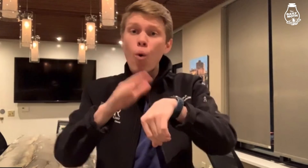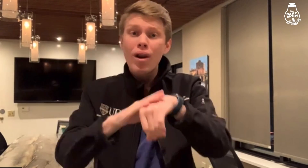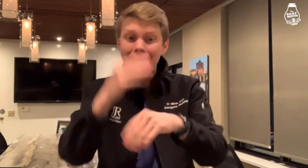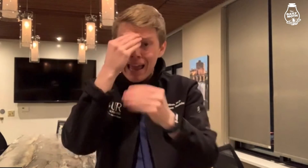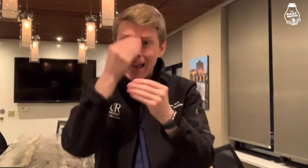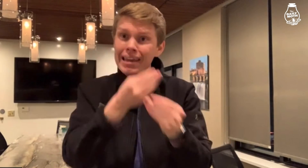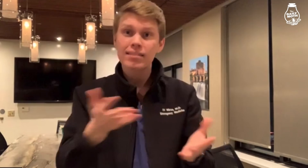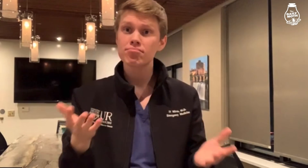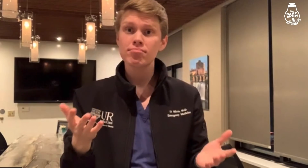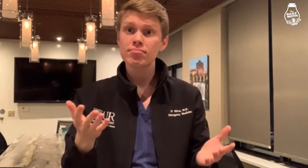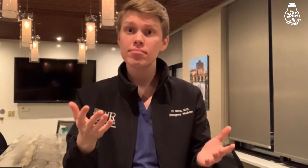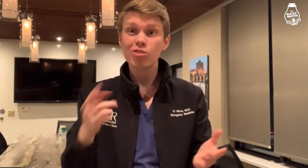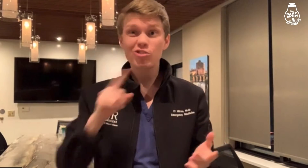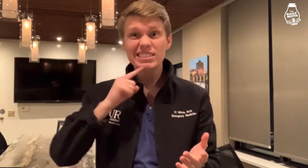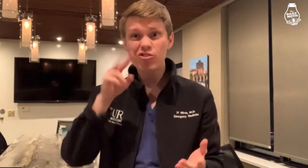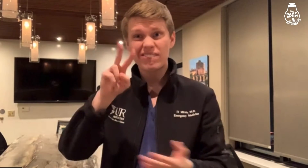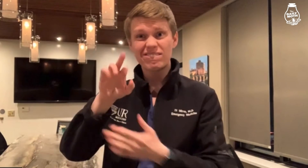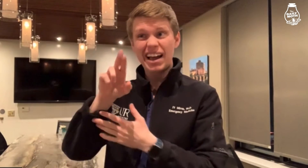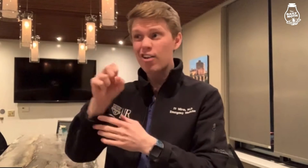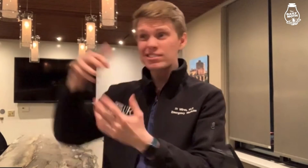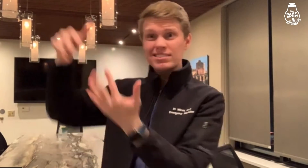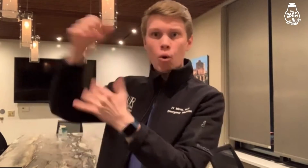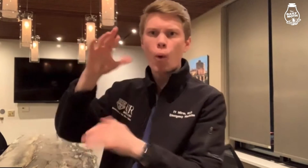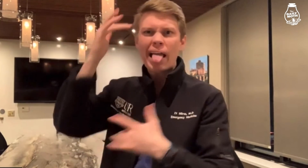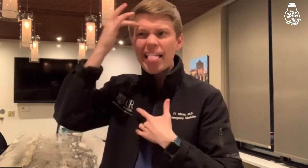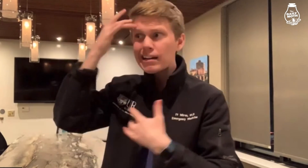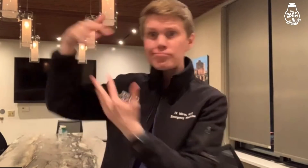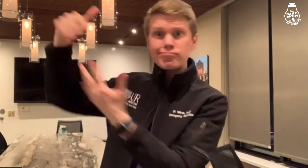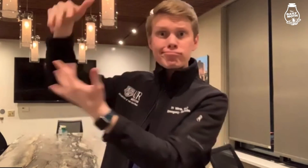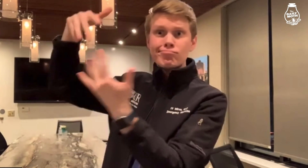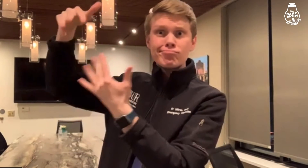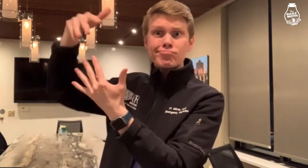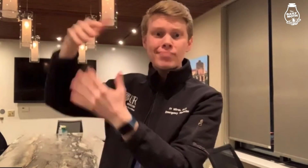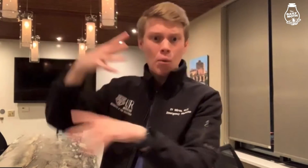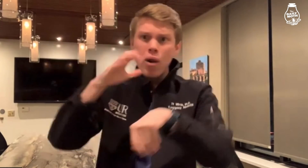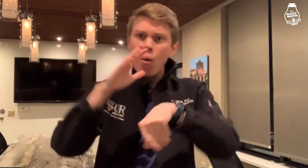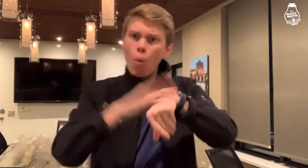It is a warning, a notification that there is a serious virus or an illness out there.